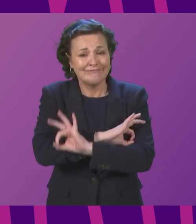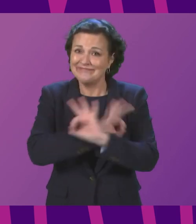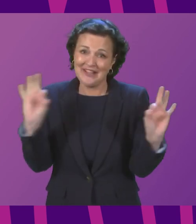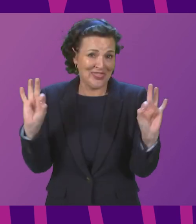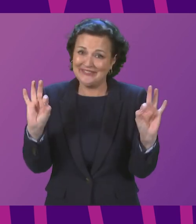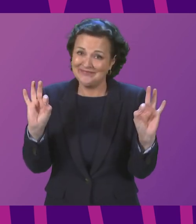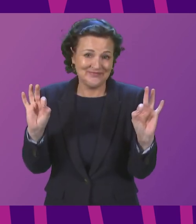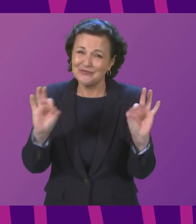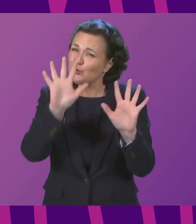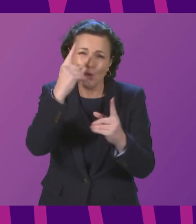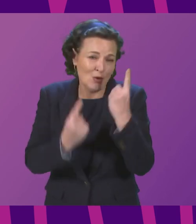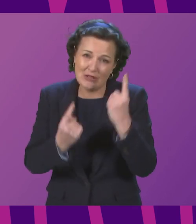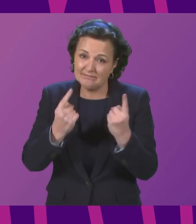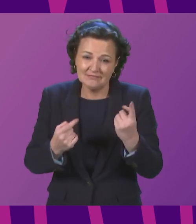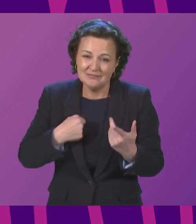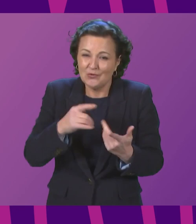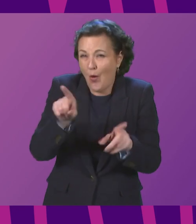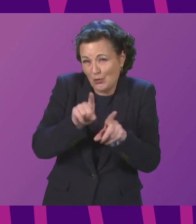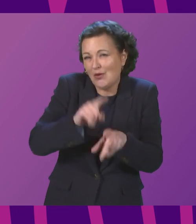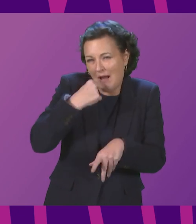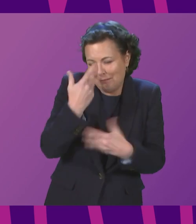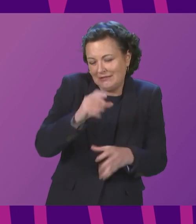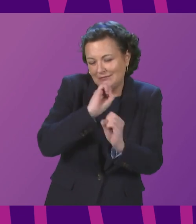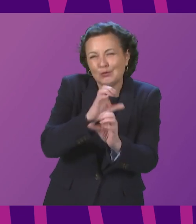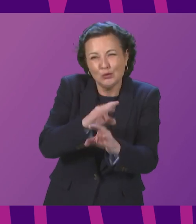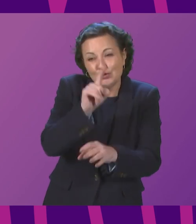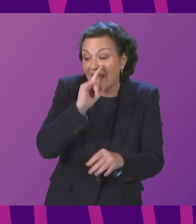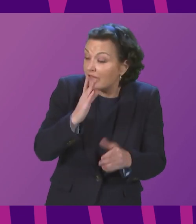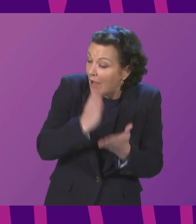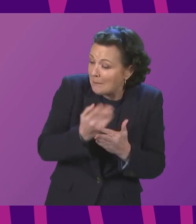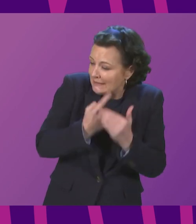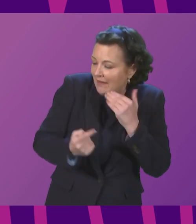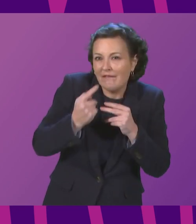of self-isolation are catered for in the broader arrangements that are in place.